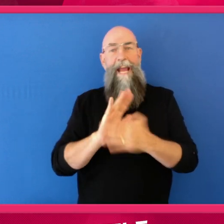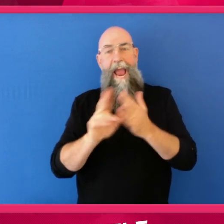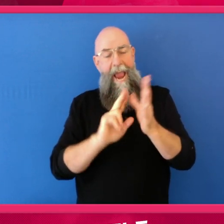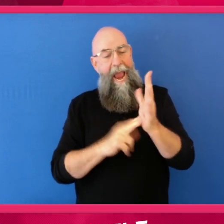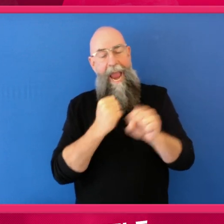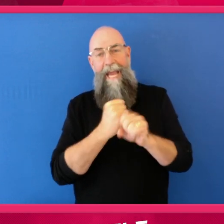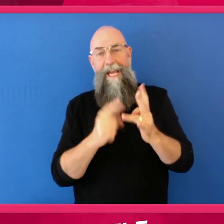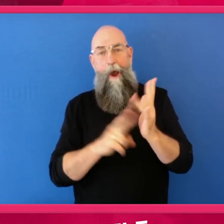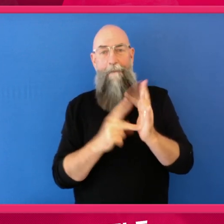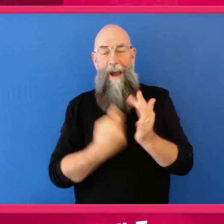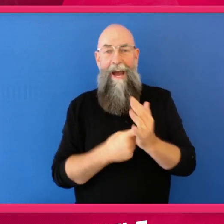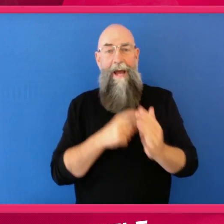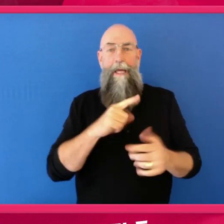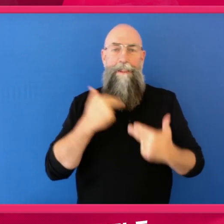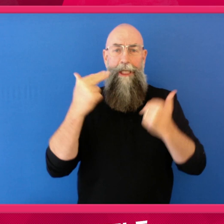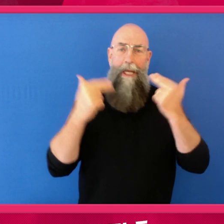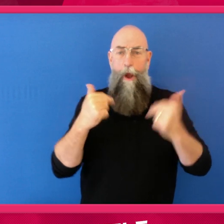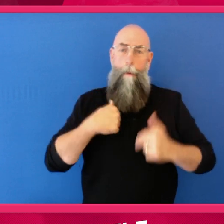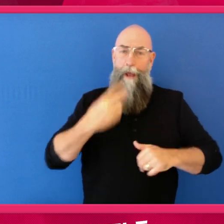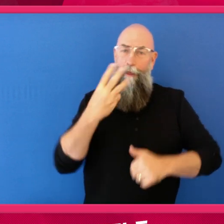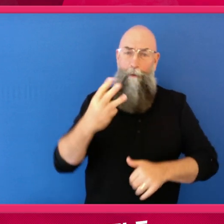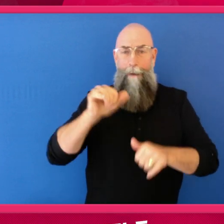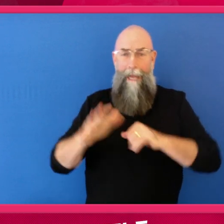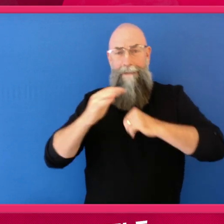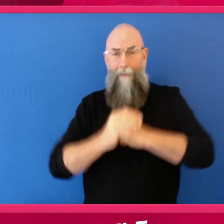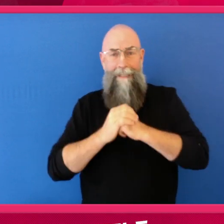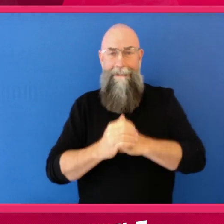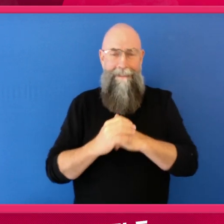and that Kurt has joined you two remarkable roomies. Kurt Fearnley: Don't pretend. You'd be there mate.